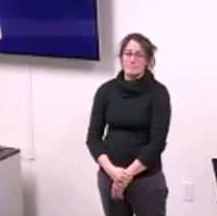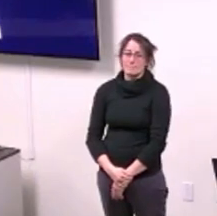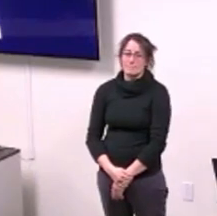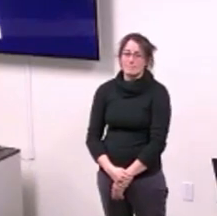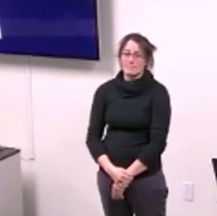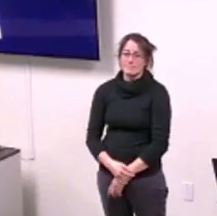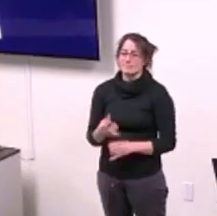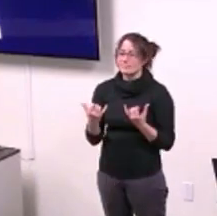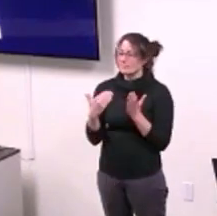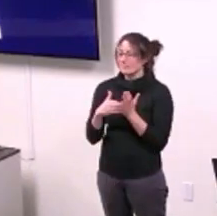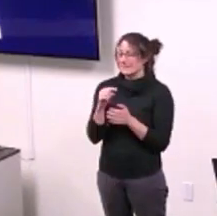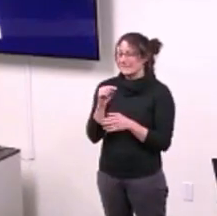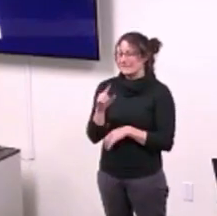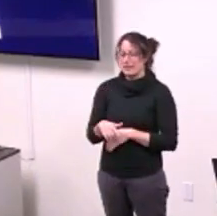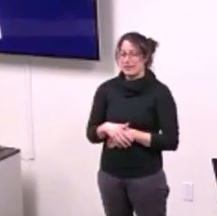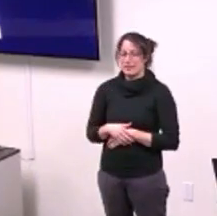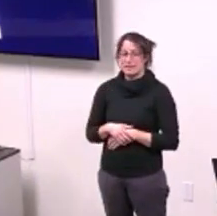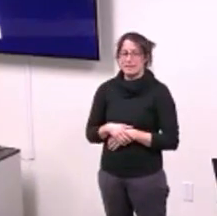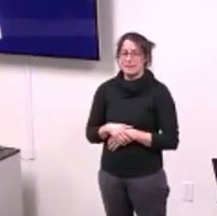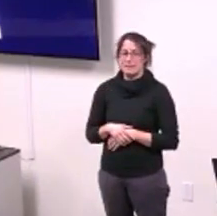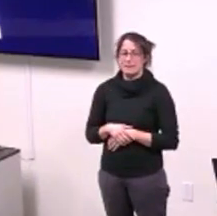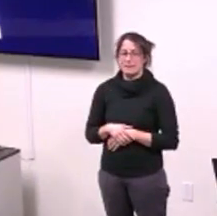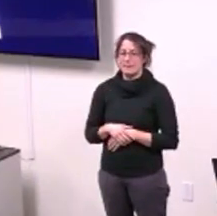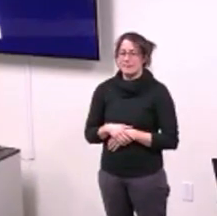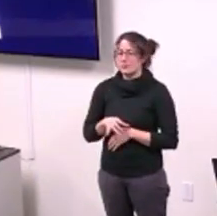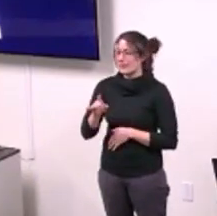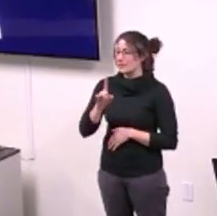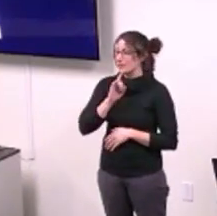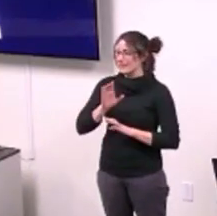This is T.L. again. It's so great to meet you as well.